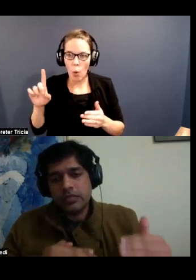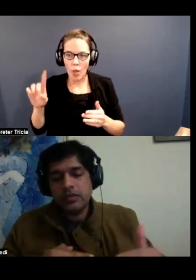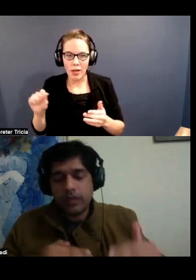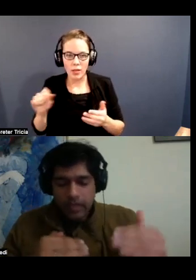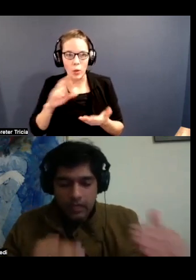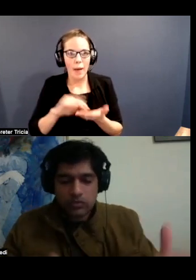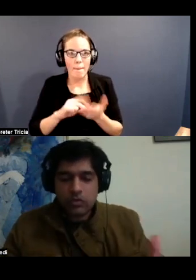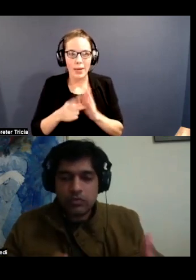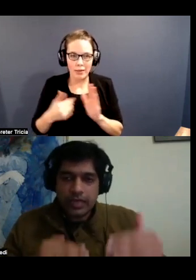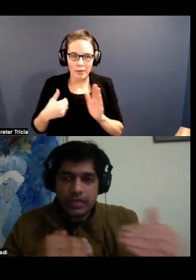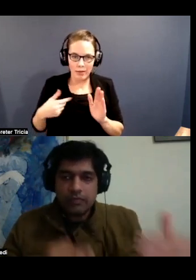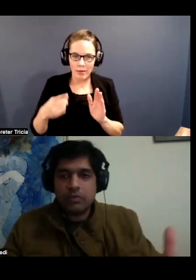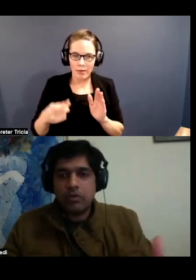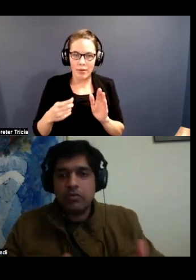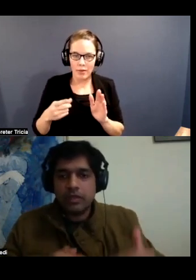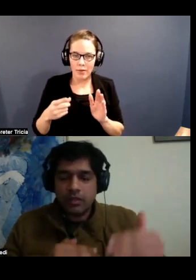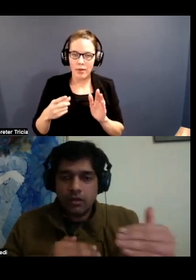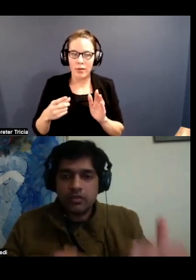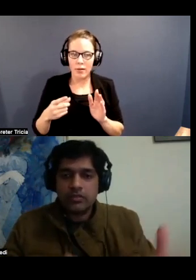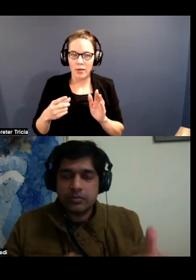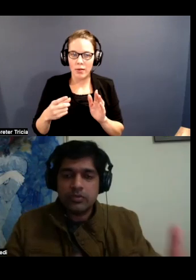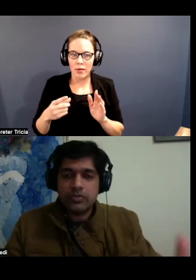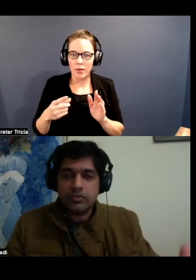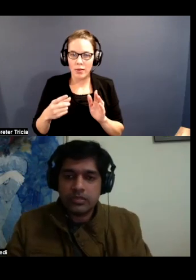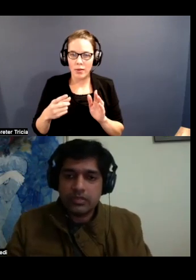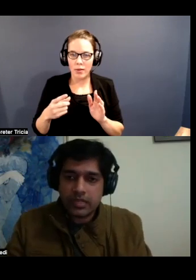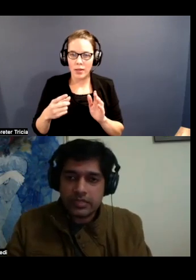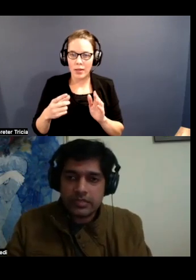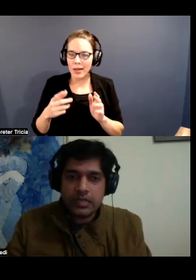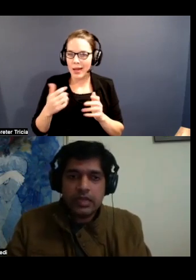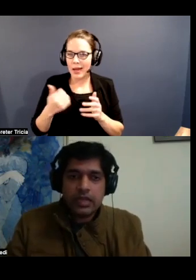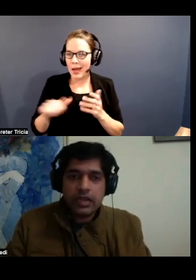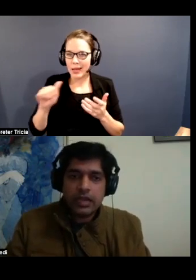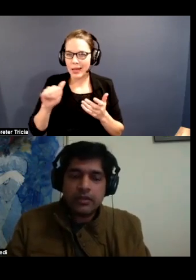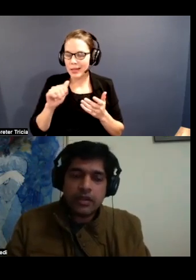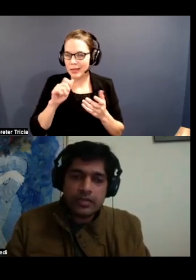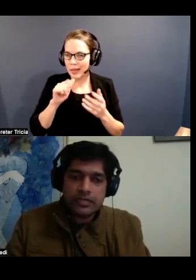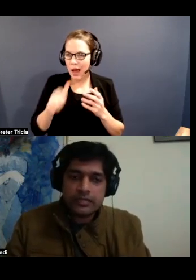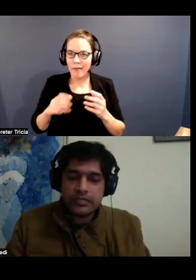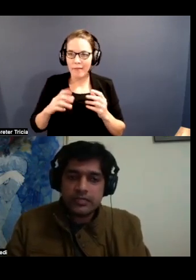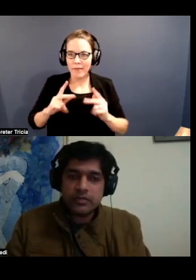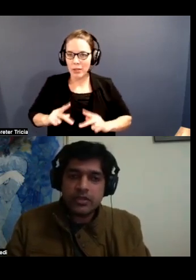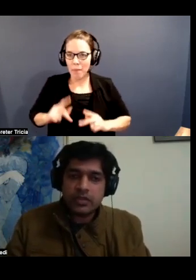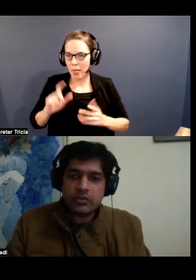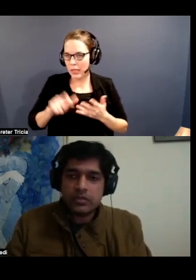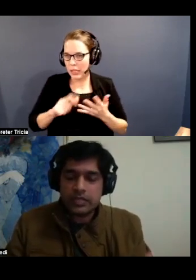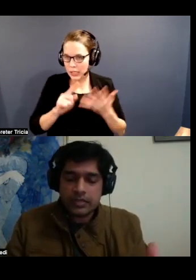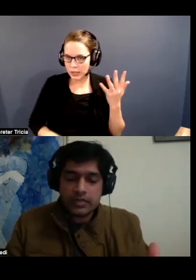Households if any member with long-term support services needs. Non LTSS disability households is